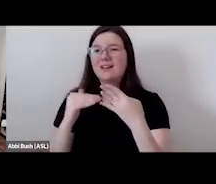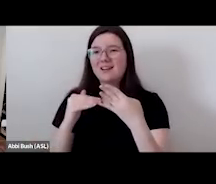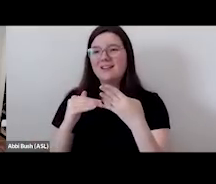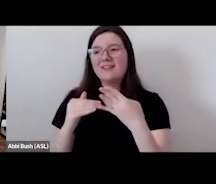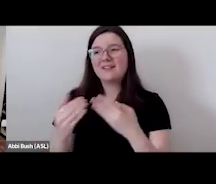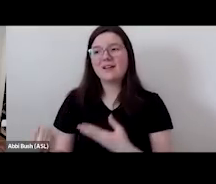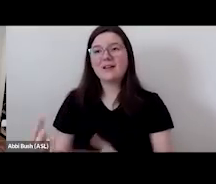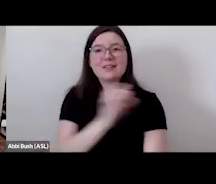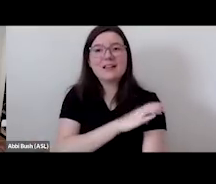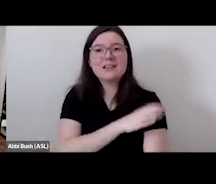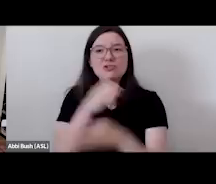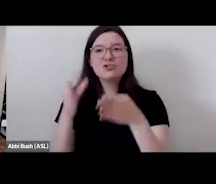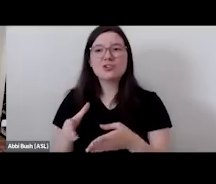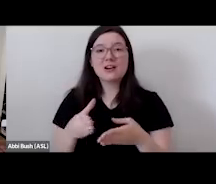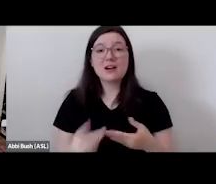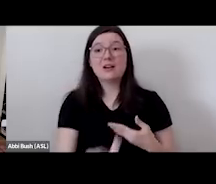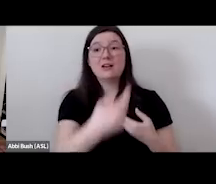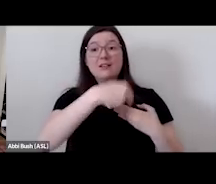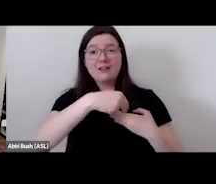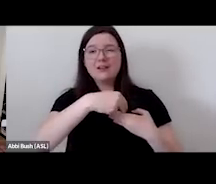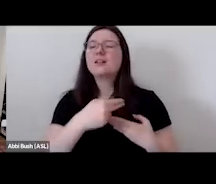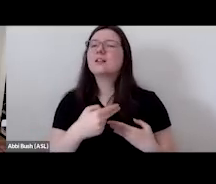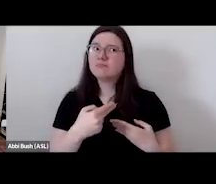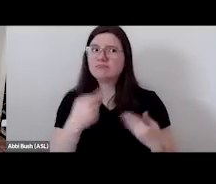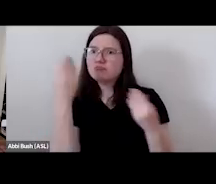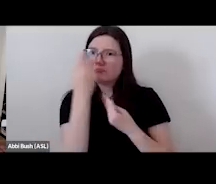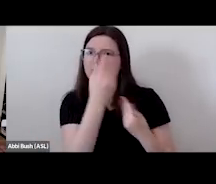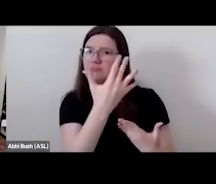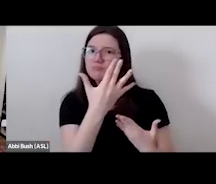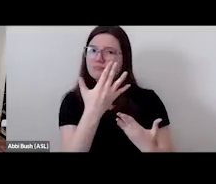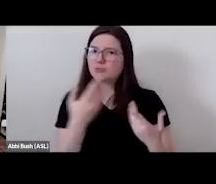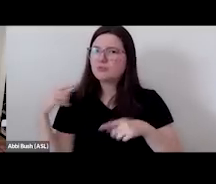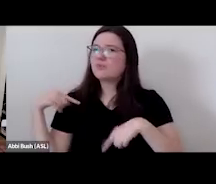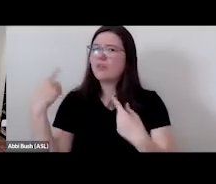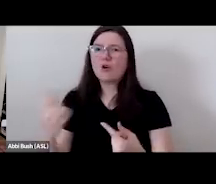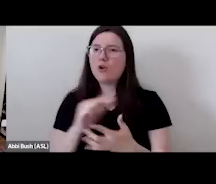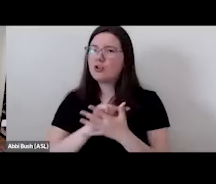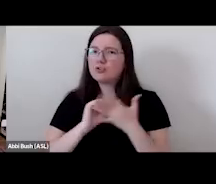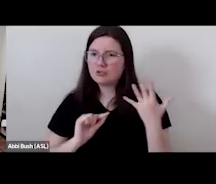and get them to the point where they're even accepting or considering services. You know what works for them,